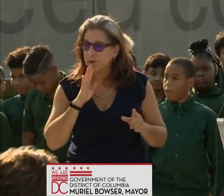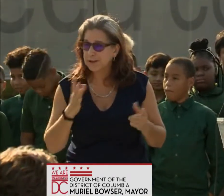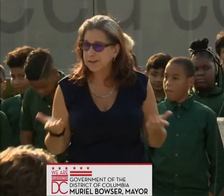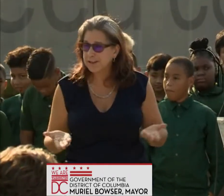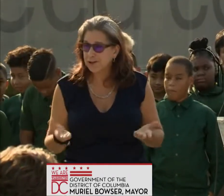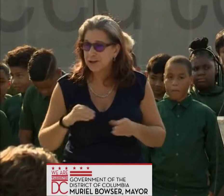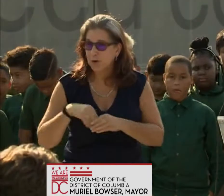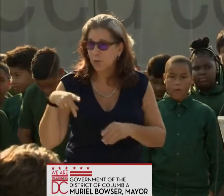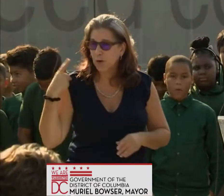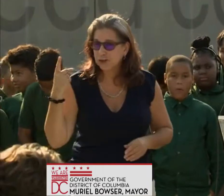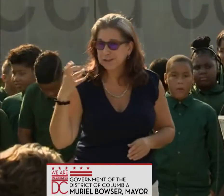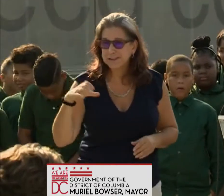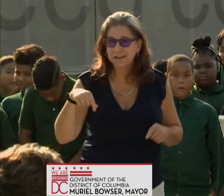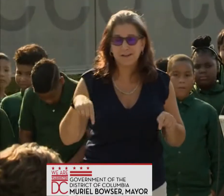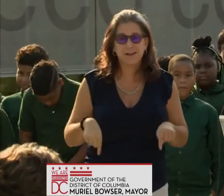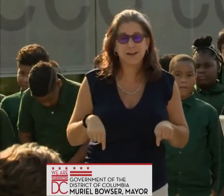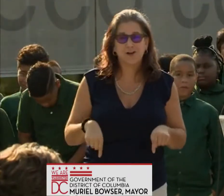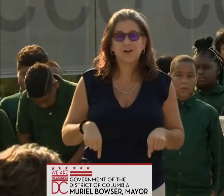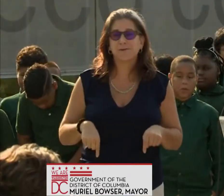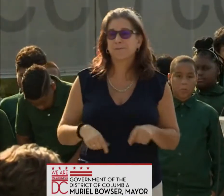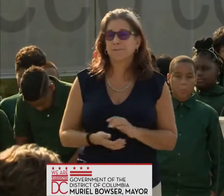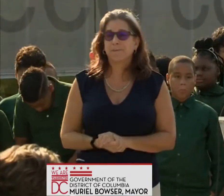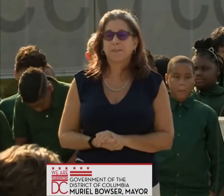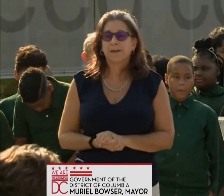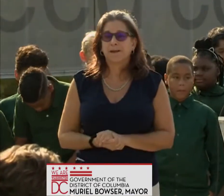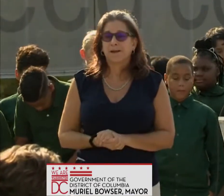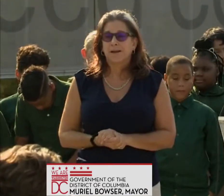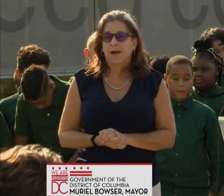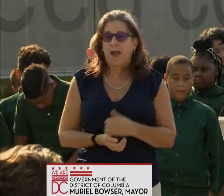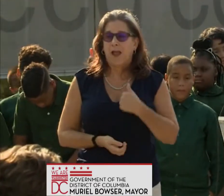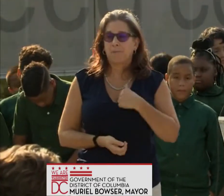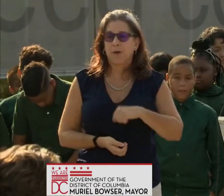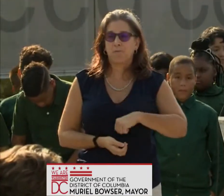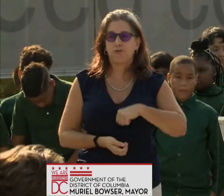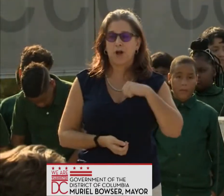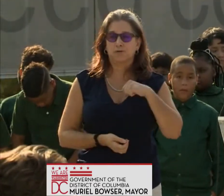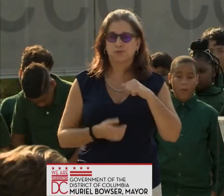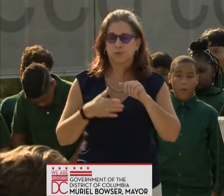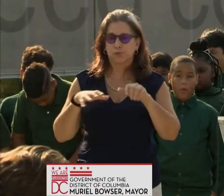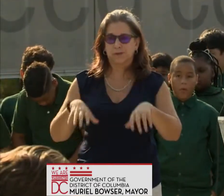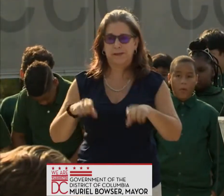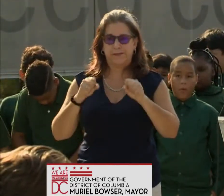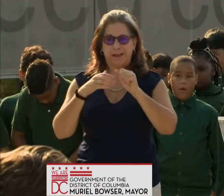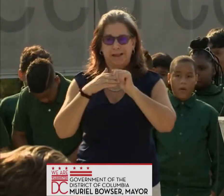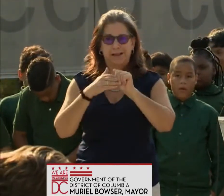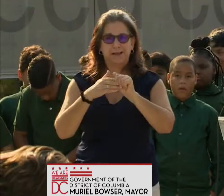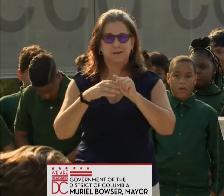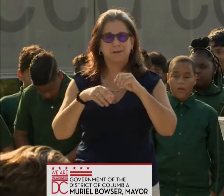generations I'm very proud to lead such a diverse school and I'm so proud of the